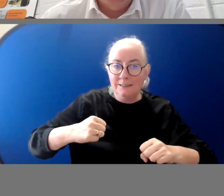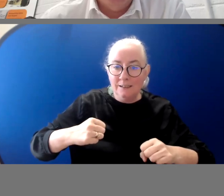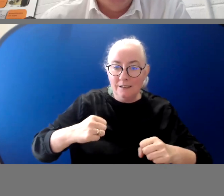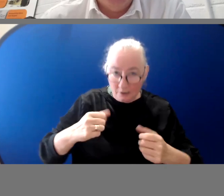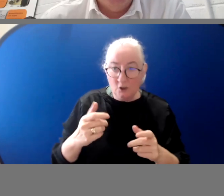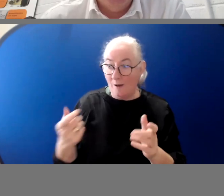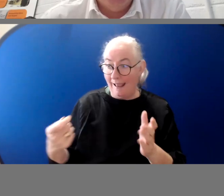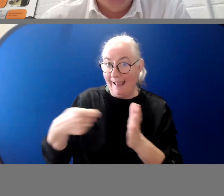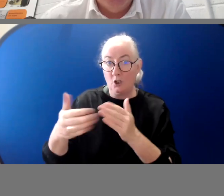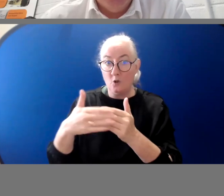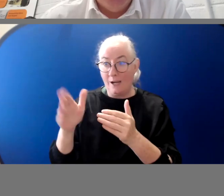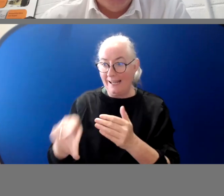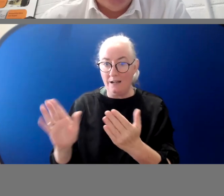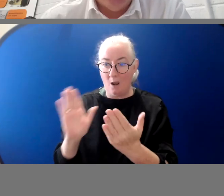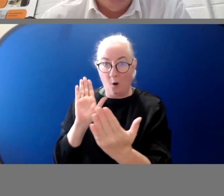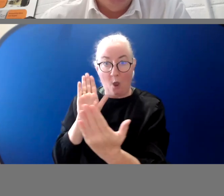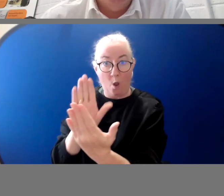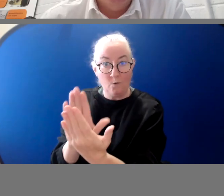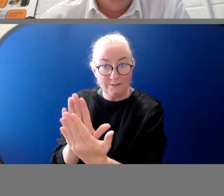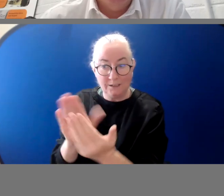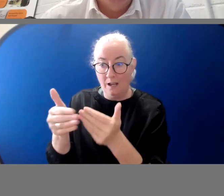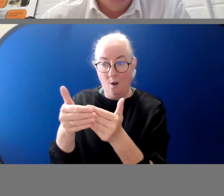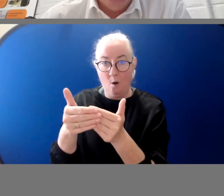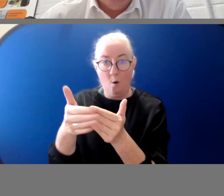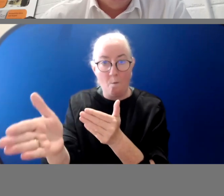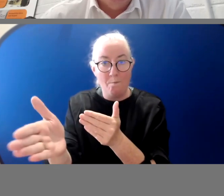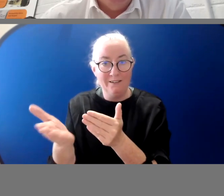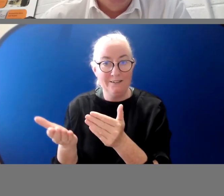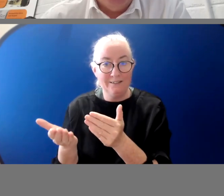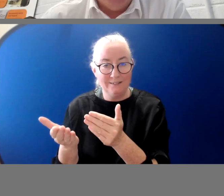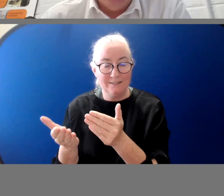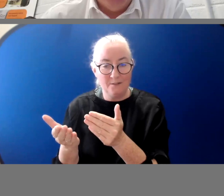so that someone can get up close to it and open the door and so on so I suppose looking at when